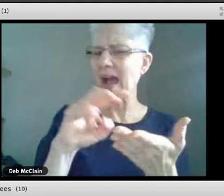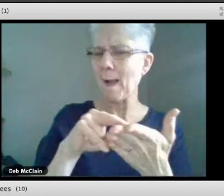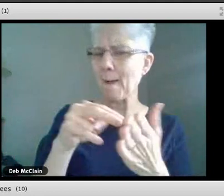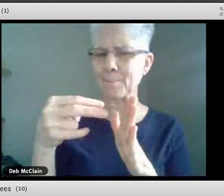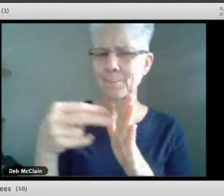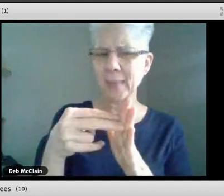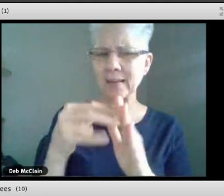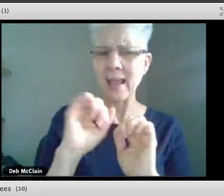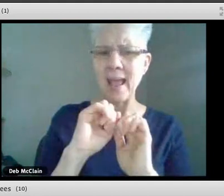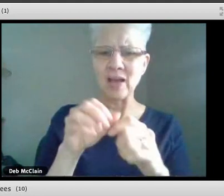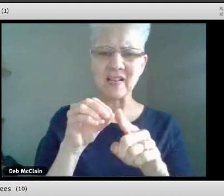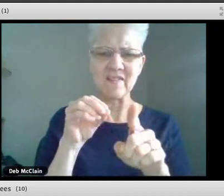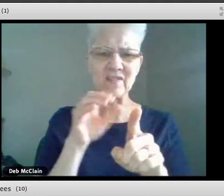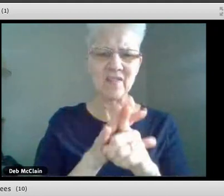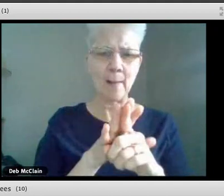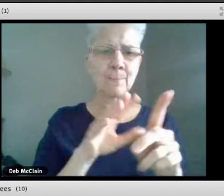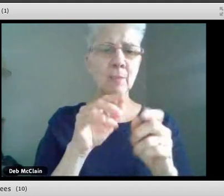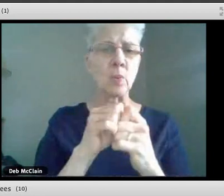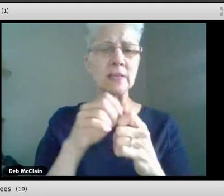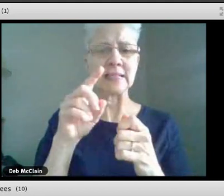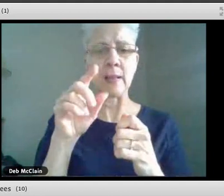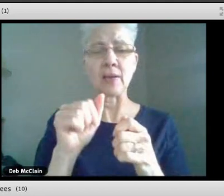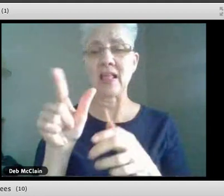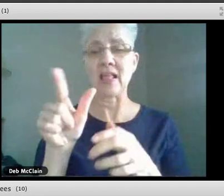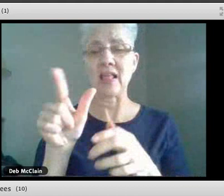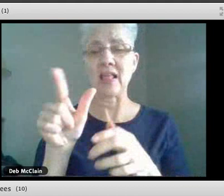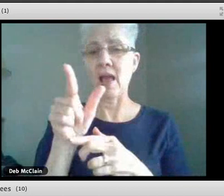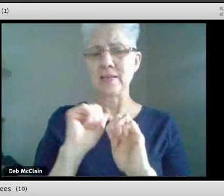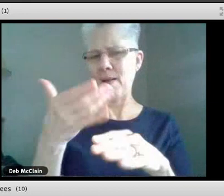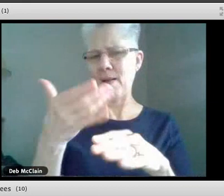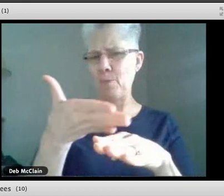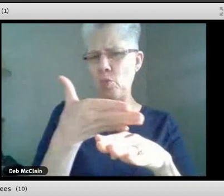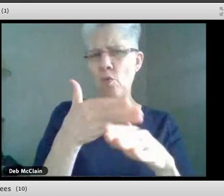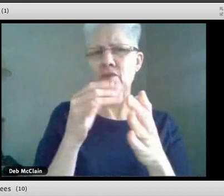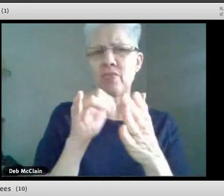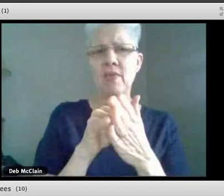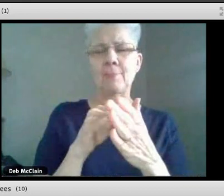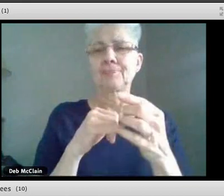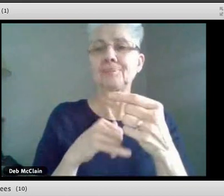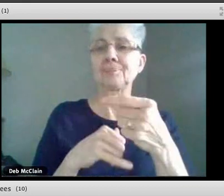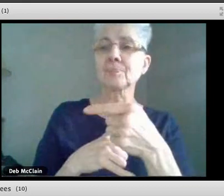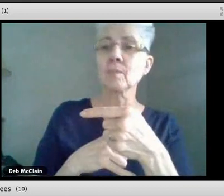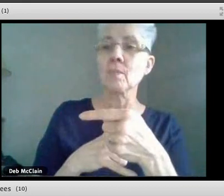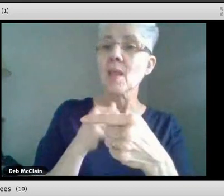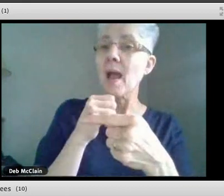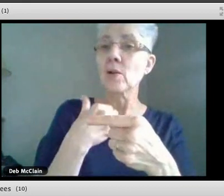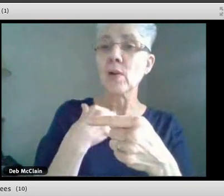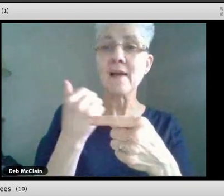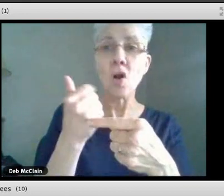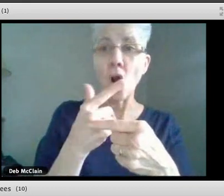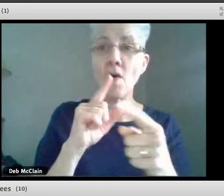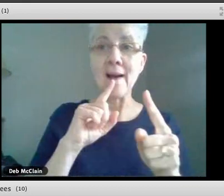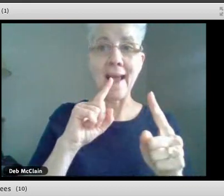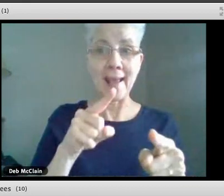What does it mean for us in libraries, and then how can we improve this? I don't have all the answers. I have some ideas, and hopefully they're things